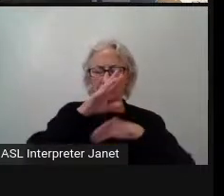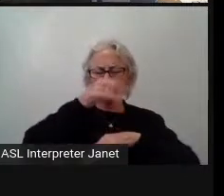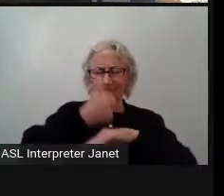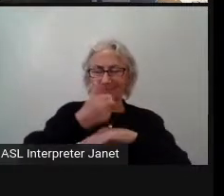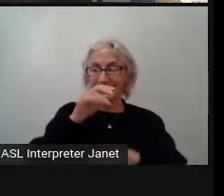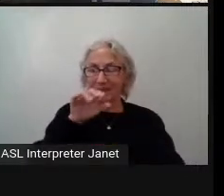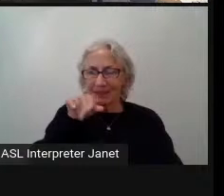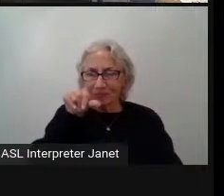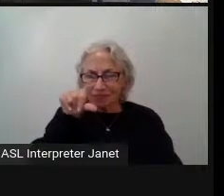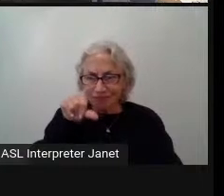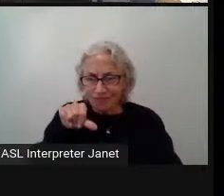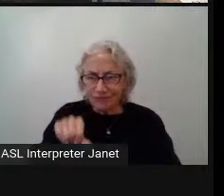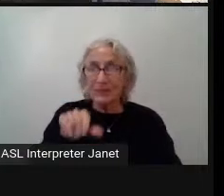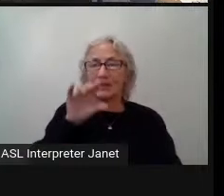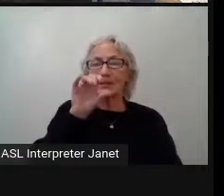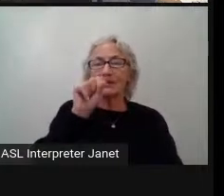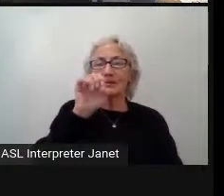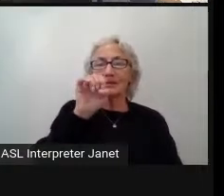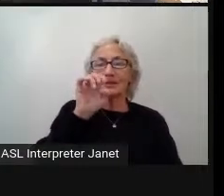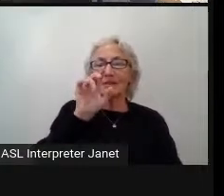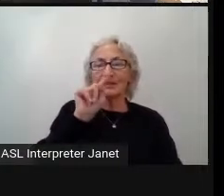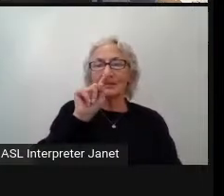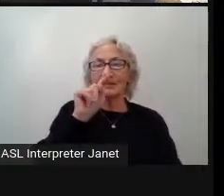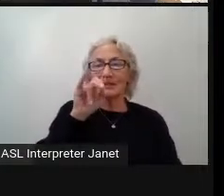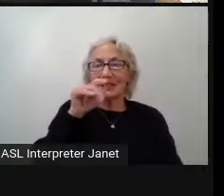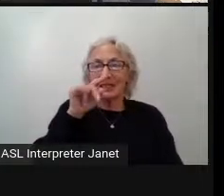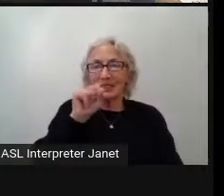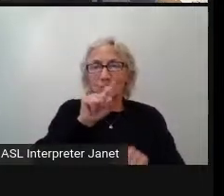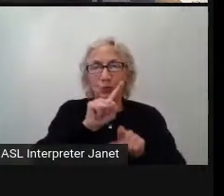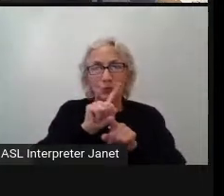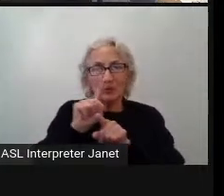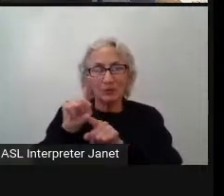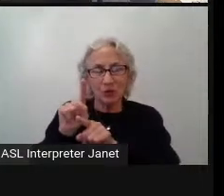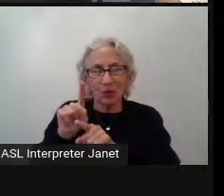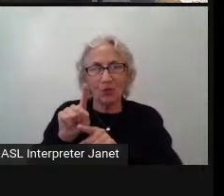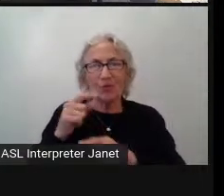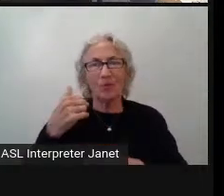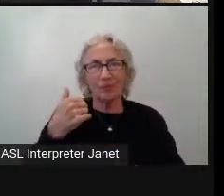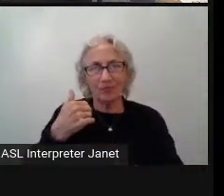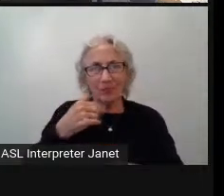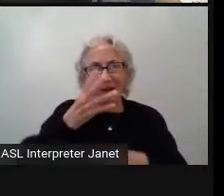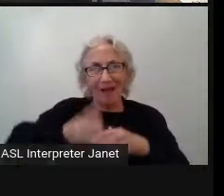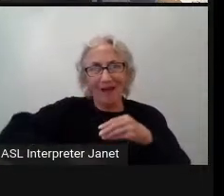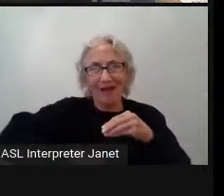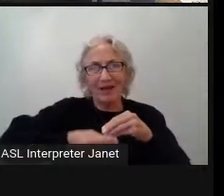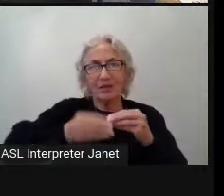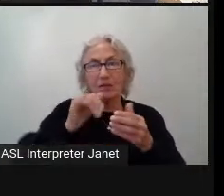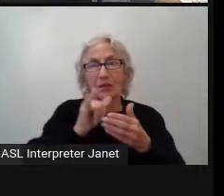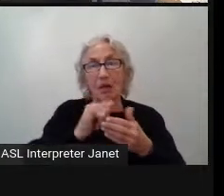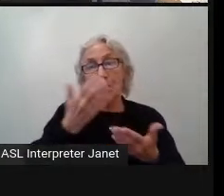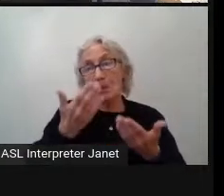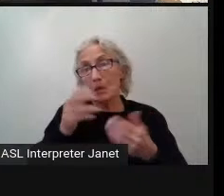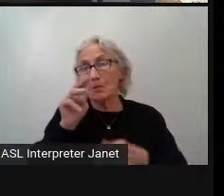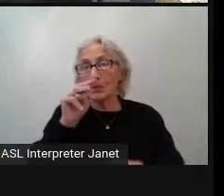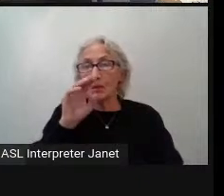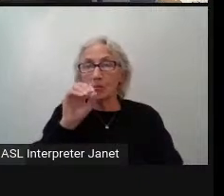for Joomla four like an exhibition that accessibility settings so that when people have an account on your site they can